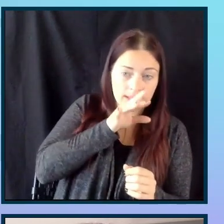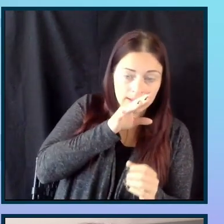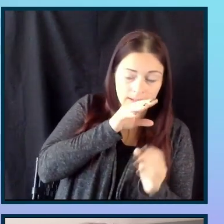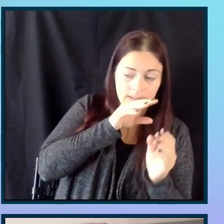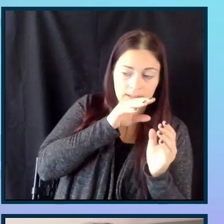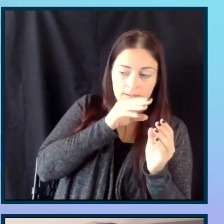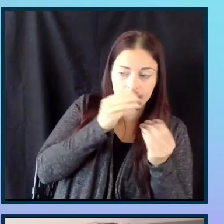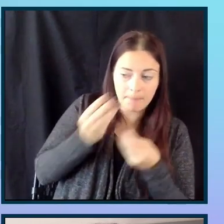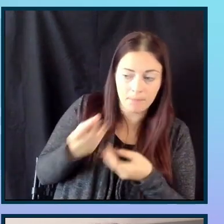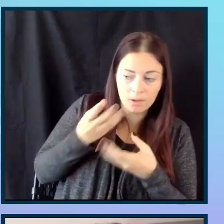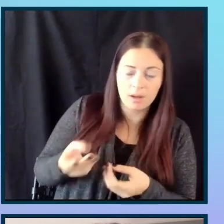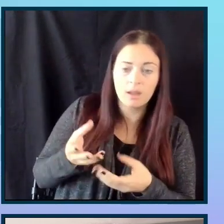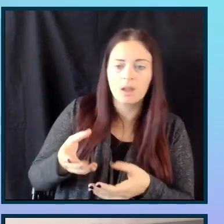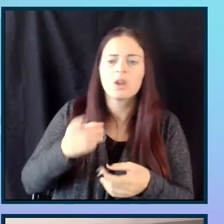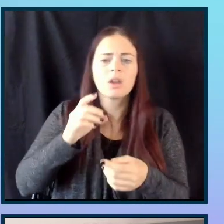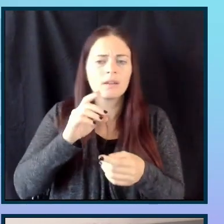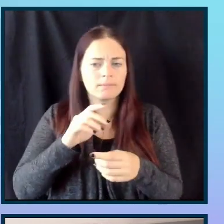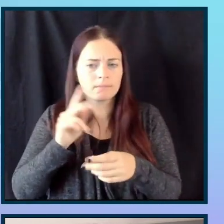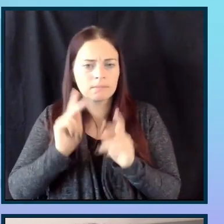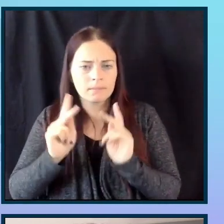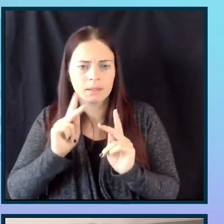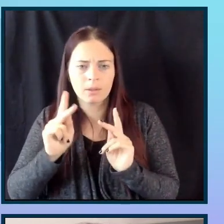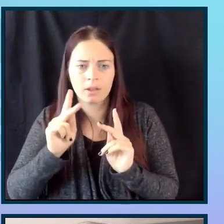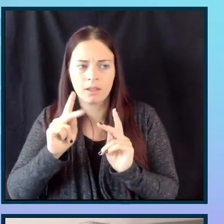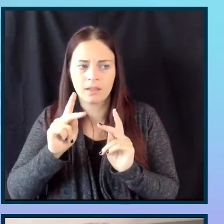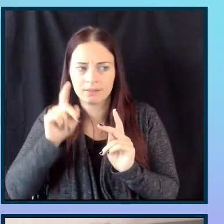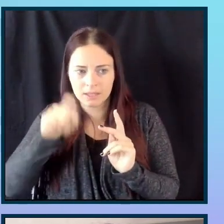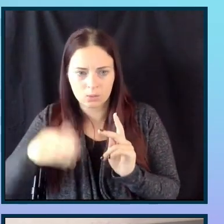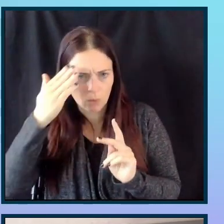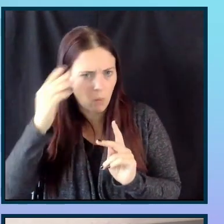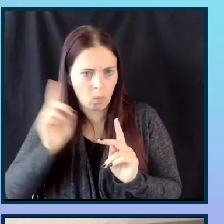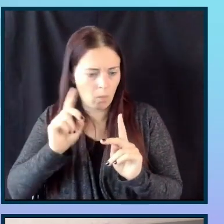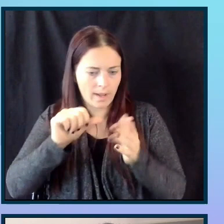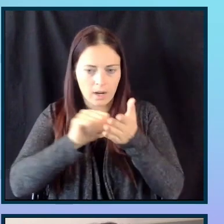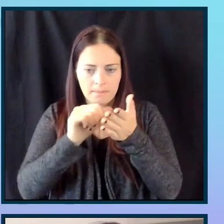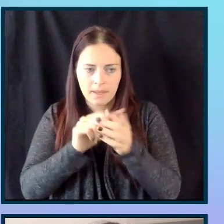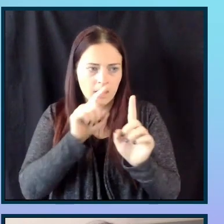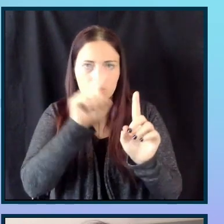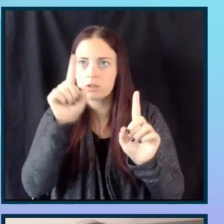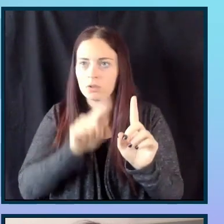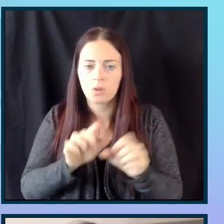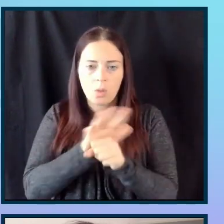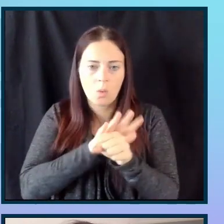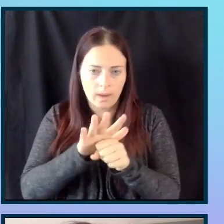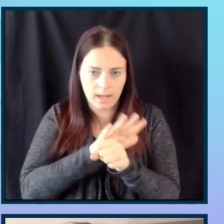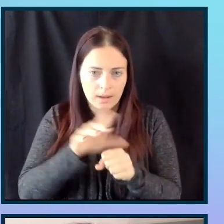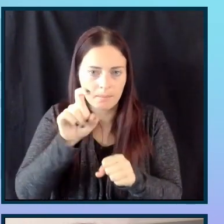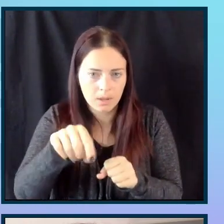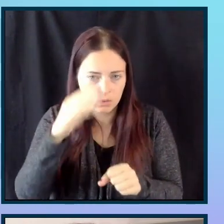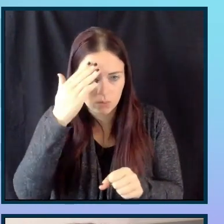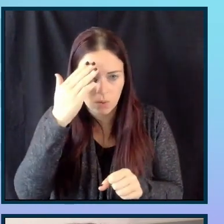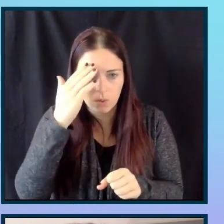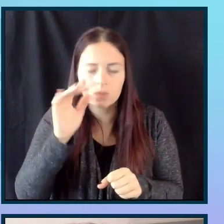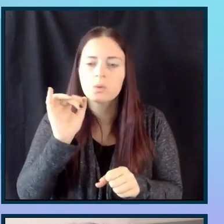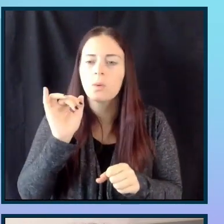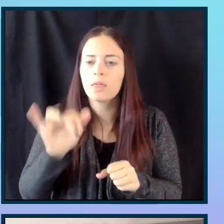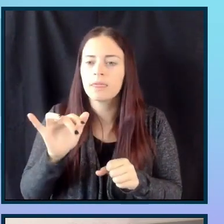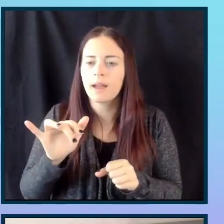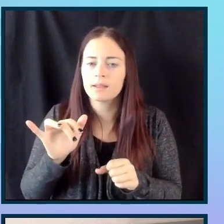where on the page your interaction is. And this especially useful for low vision keyboard users